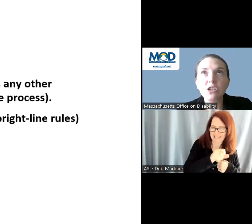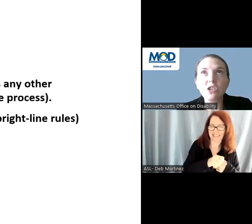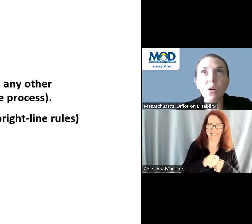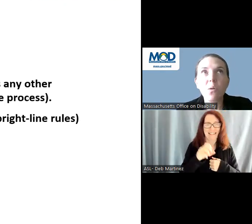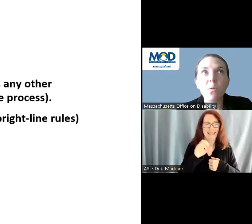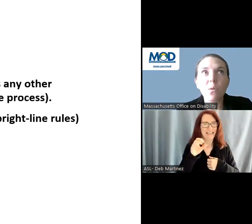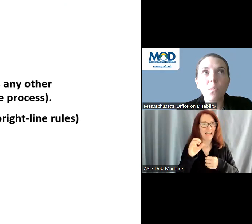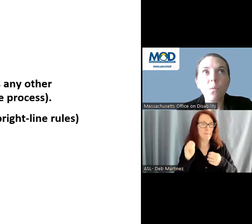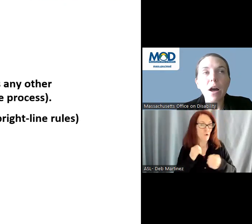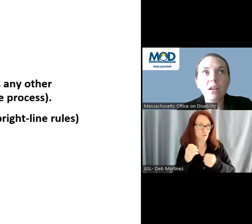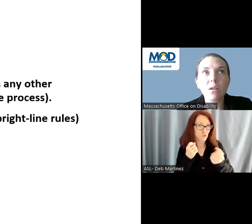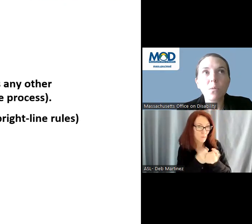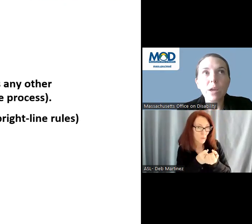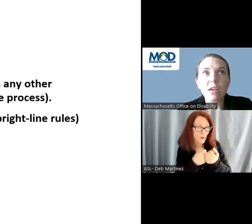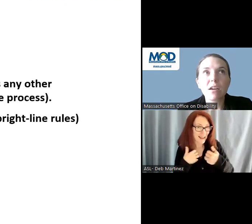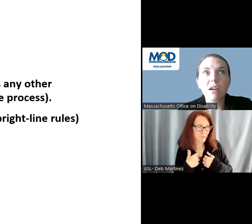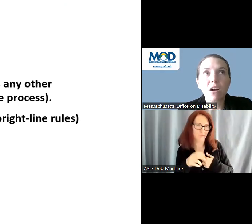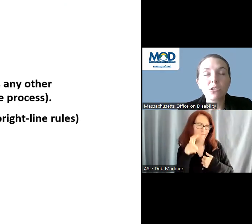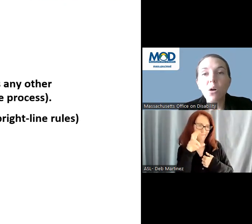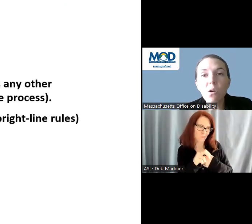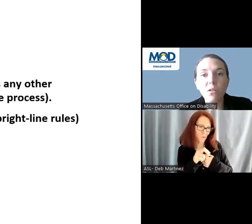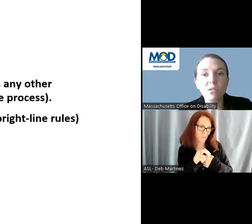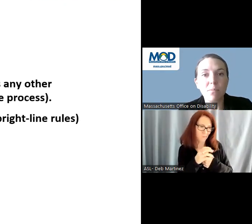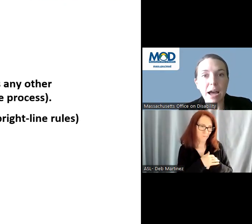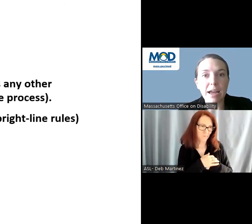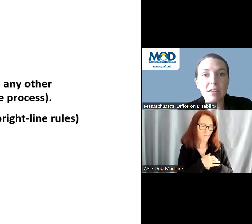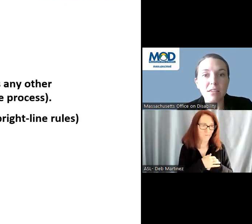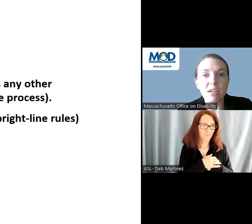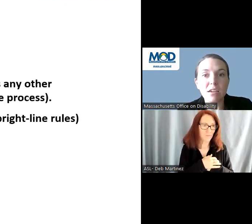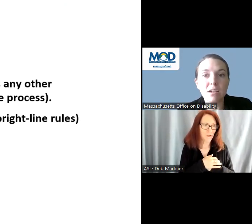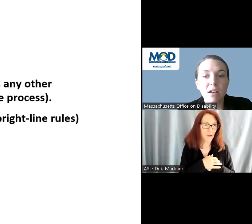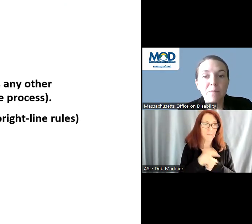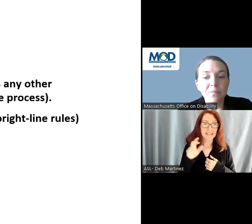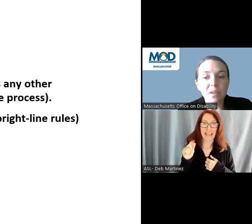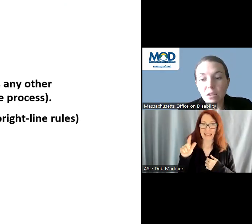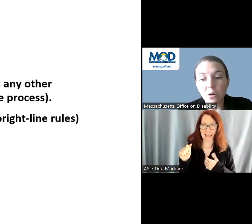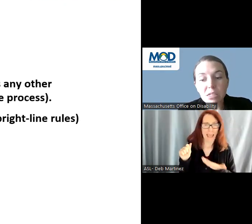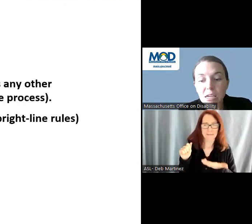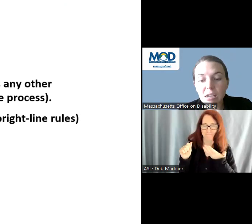and so what we are told by the EEOC is that